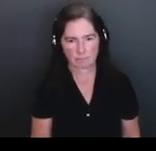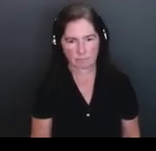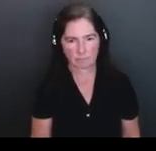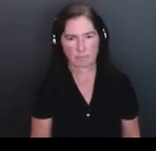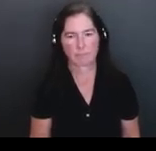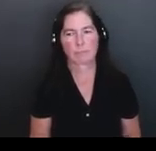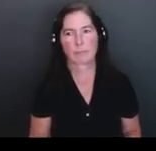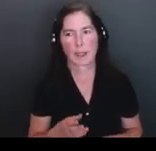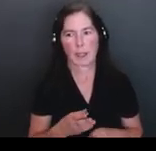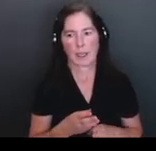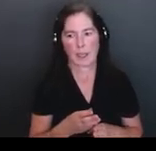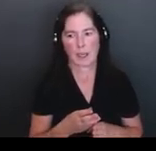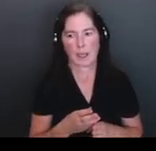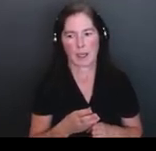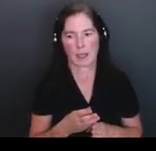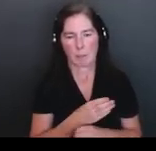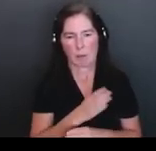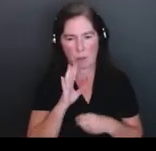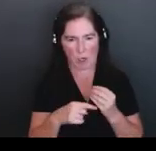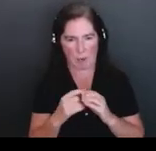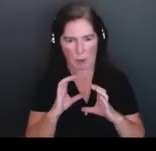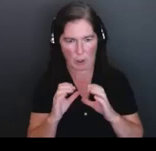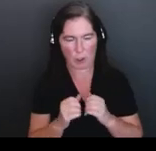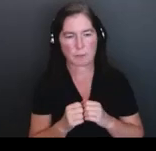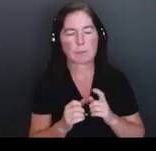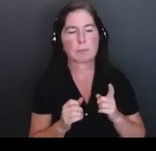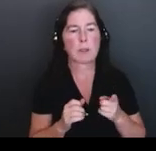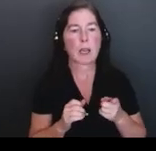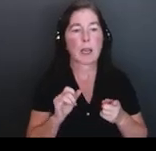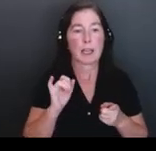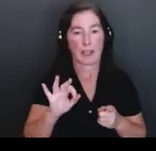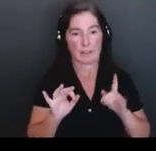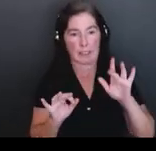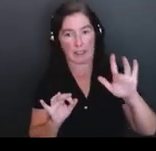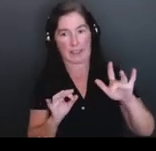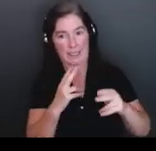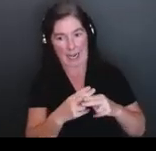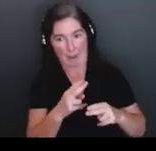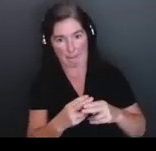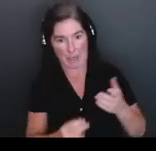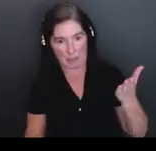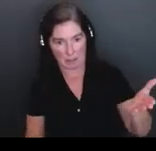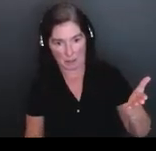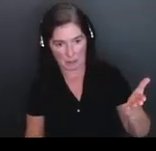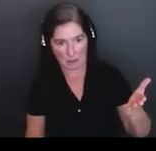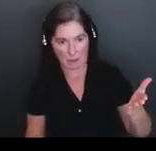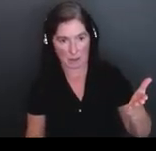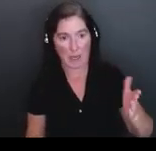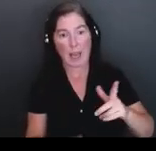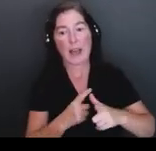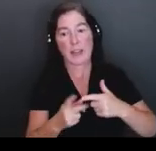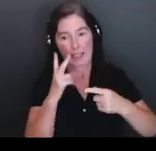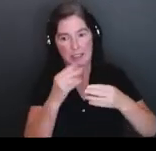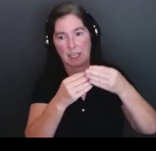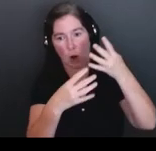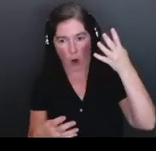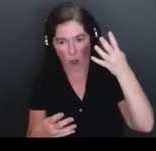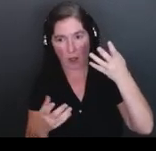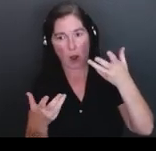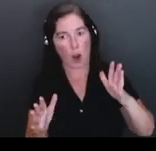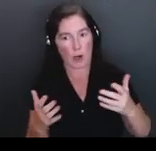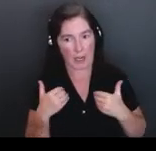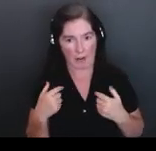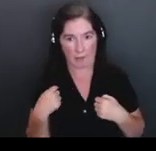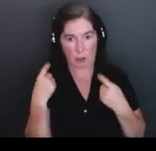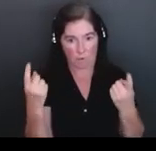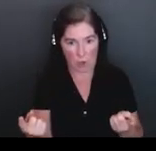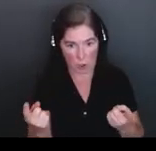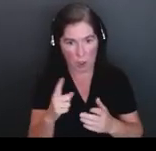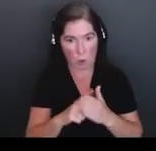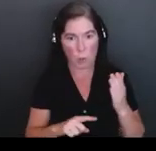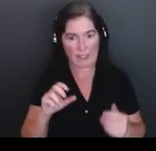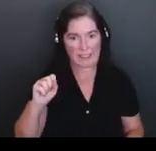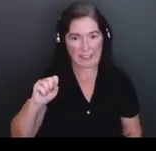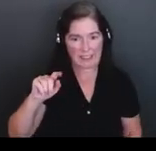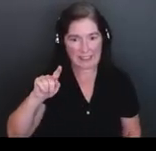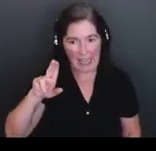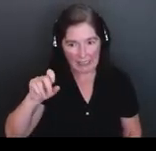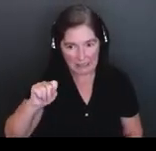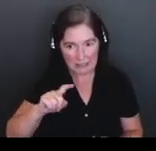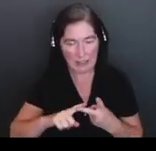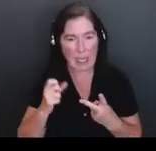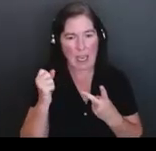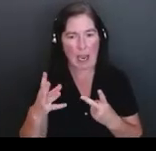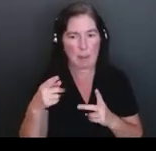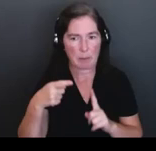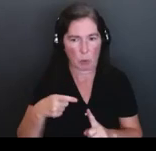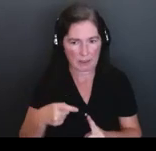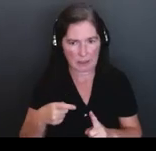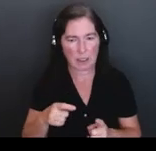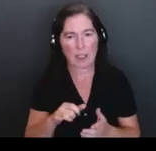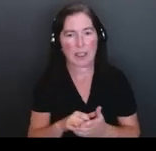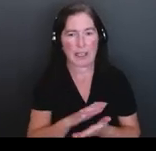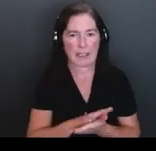do a drop downand maybe type in a name. If I'm looking for someone in particular, or I can selects them from the list.